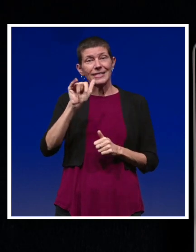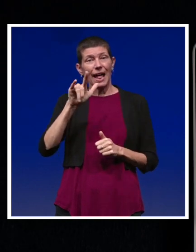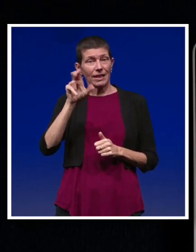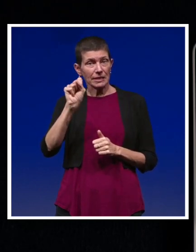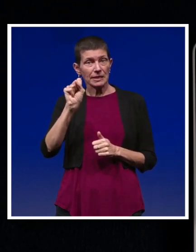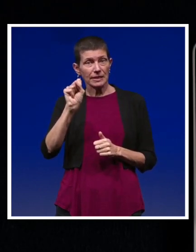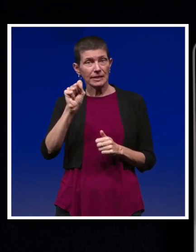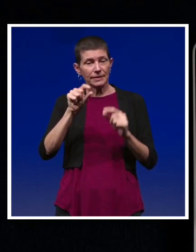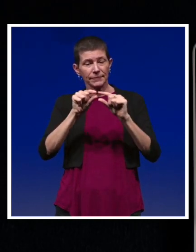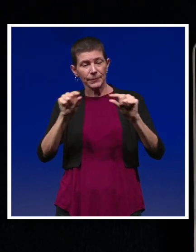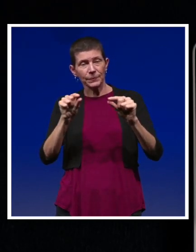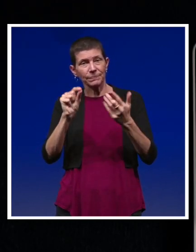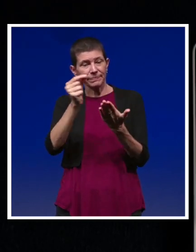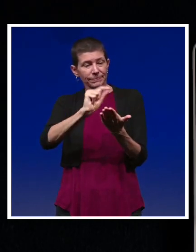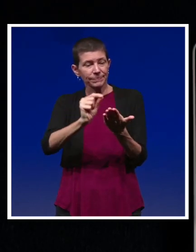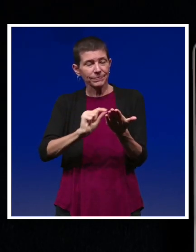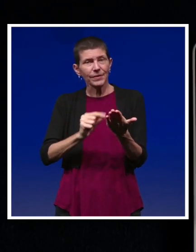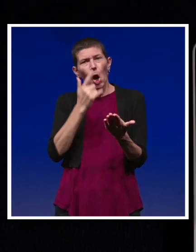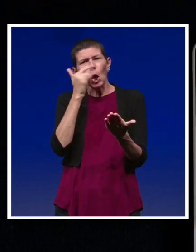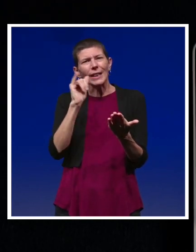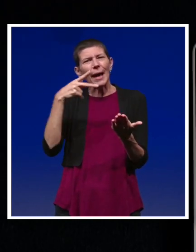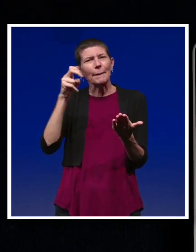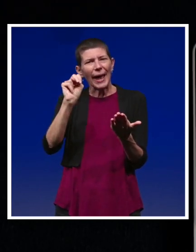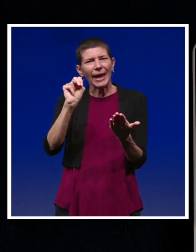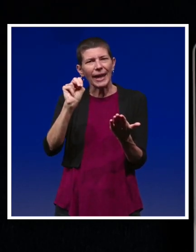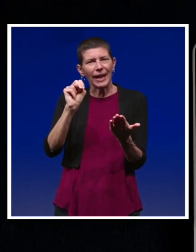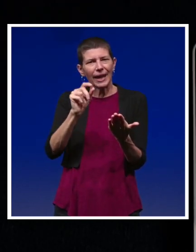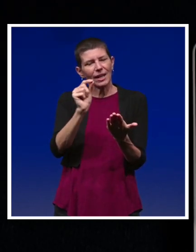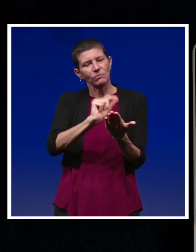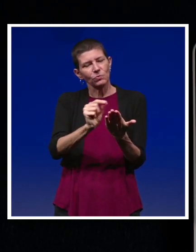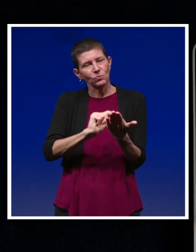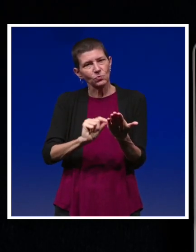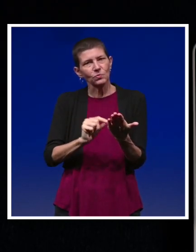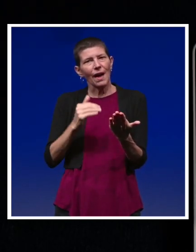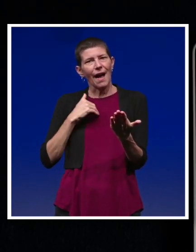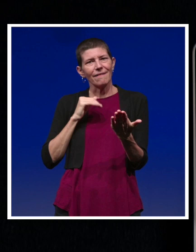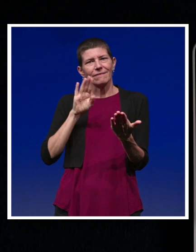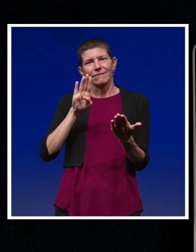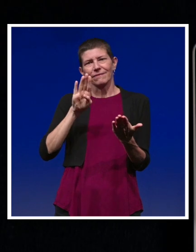you can try a stylus. The stylus is a pen-like tool